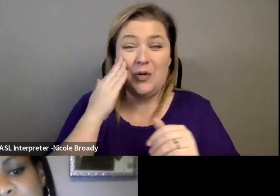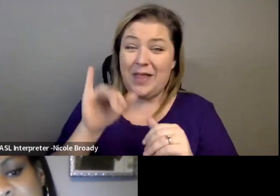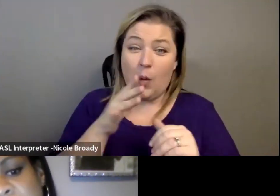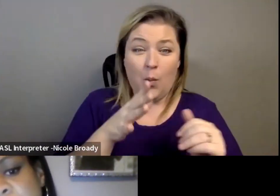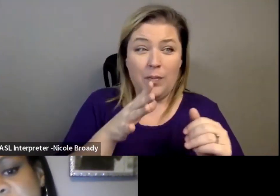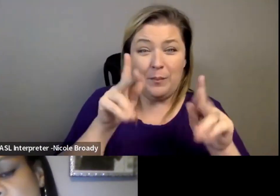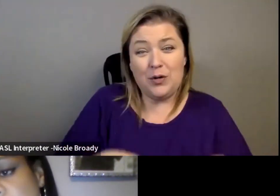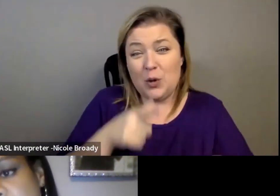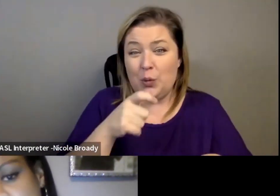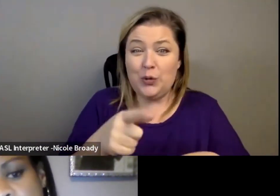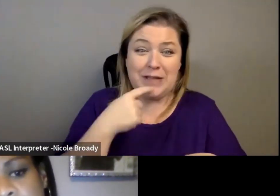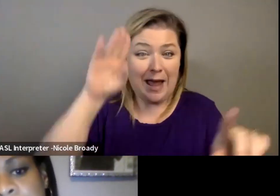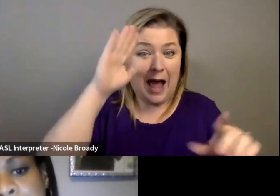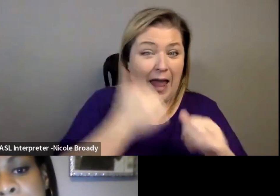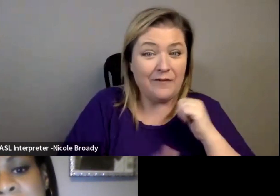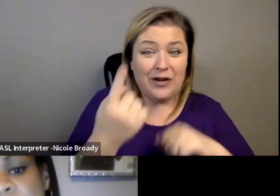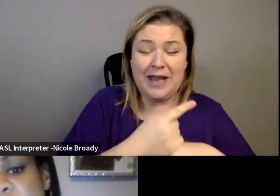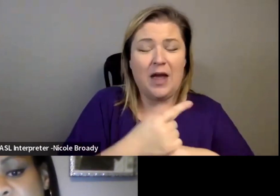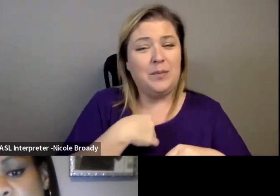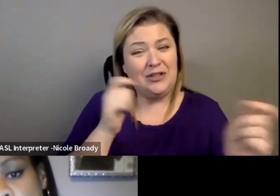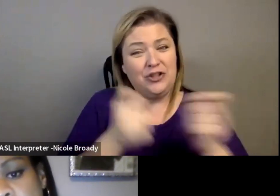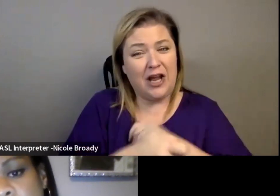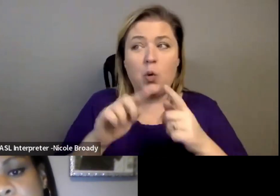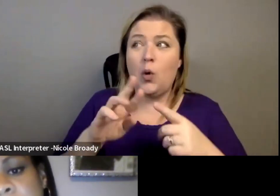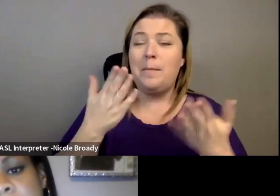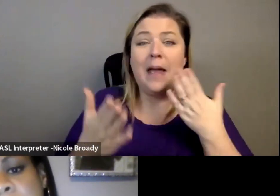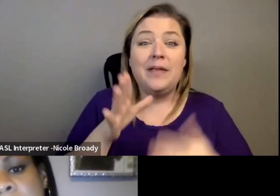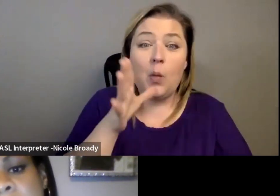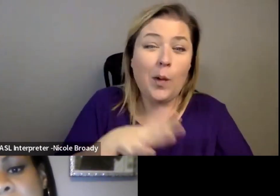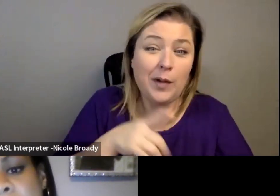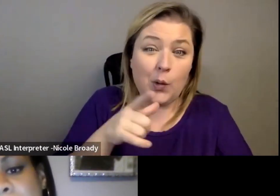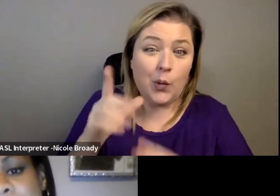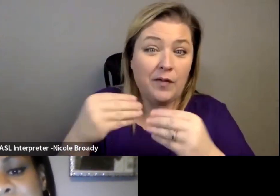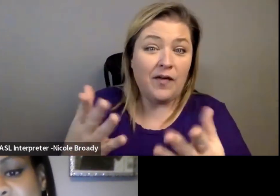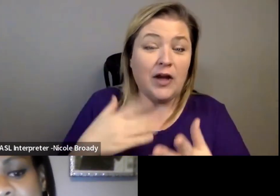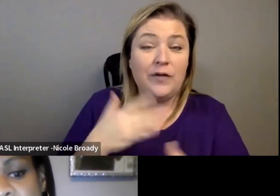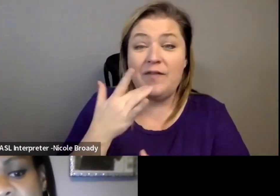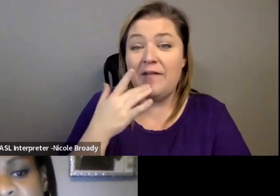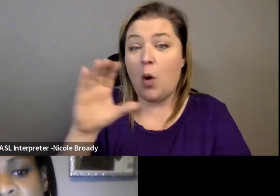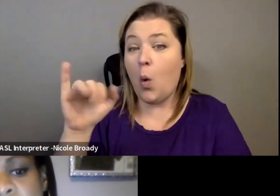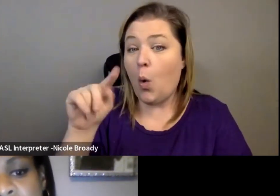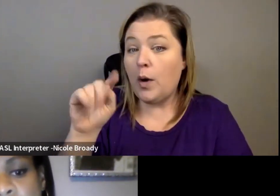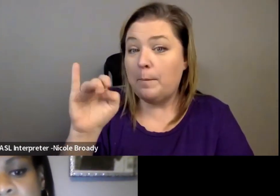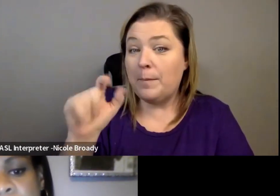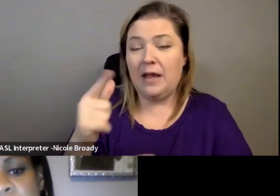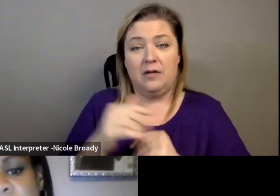bakery where she would get her favorite oatmeal. I myself have fears of going out with her and